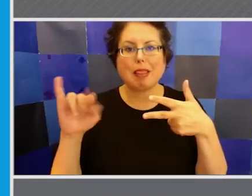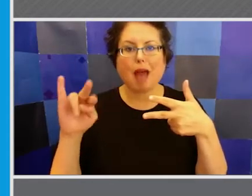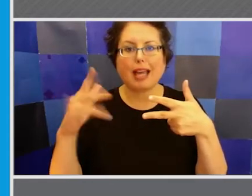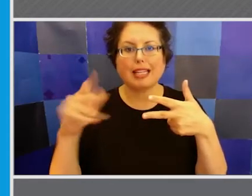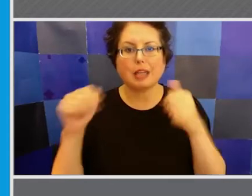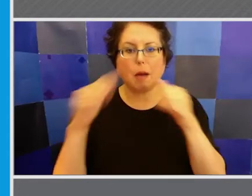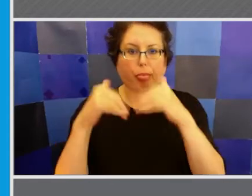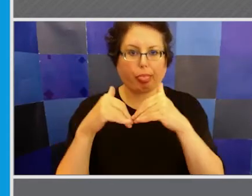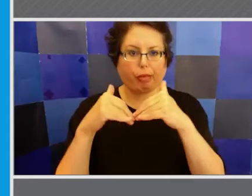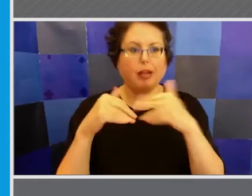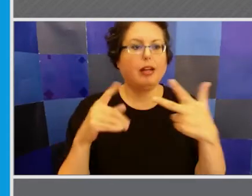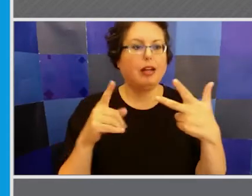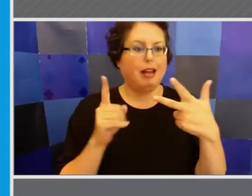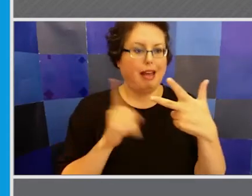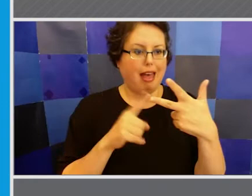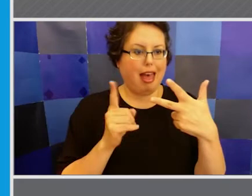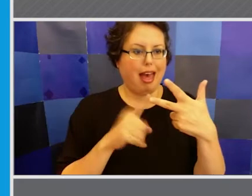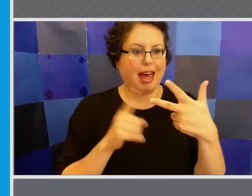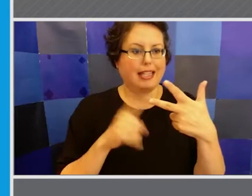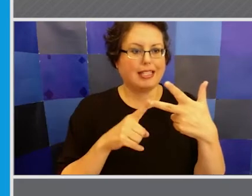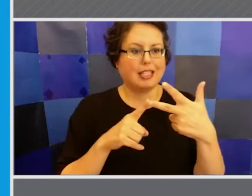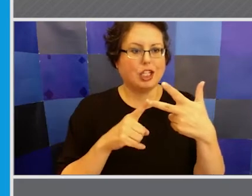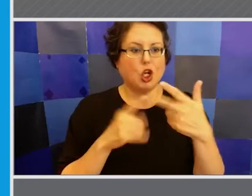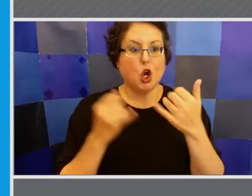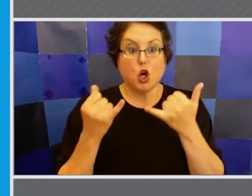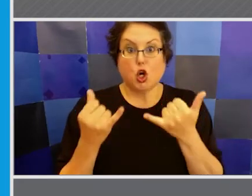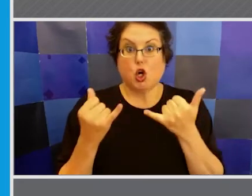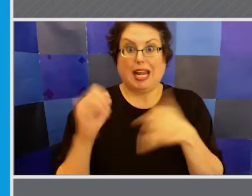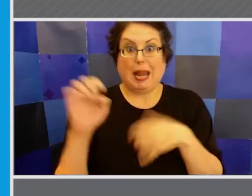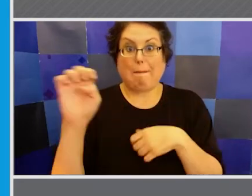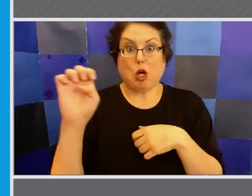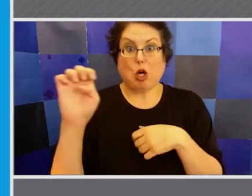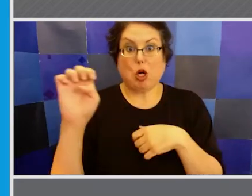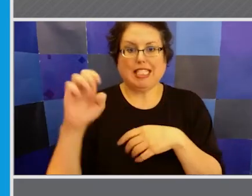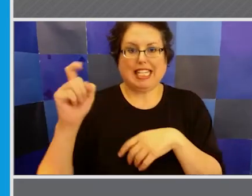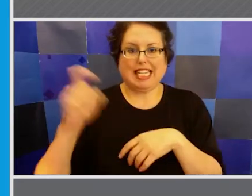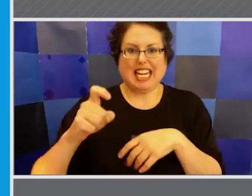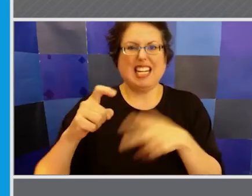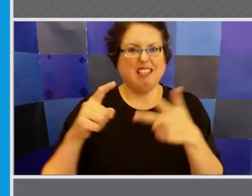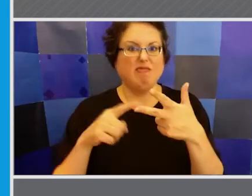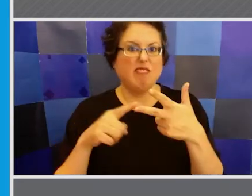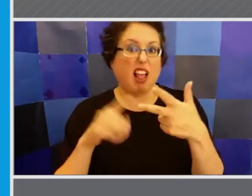is rarely use category, it be used for coronavirus right so it's for emergencies.